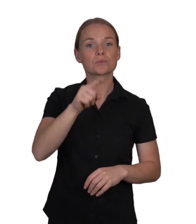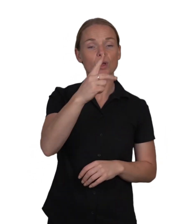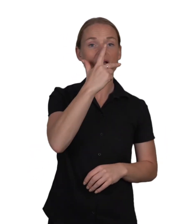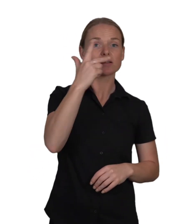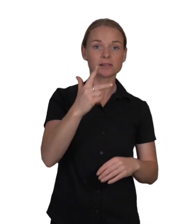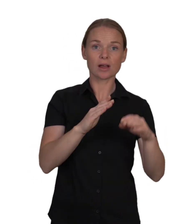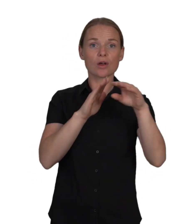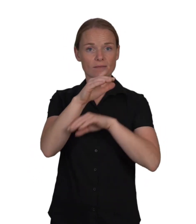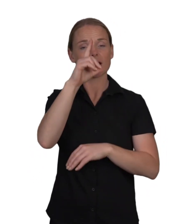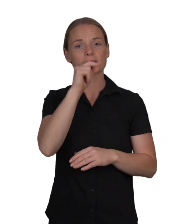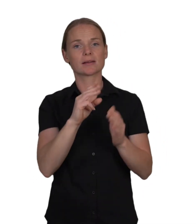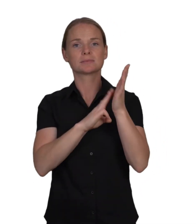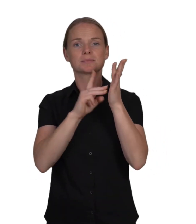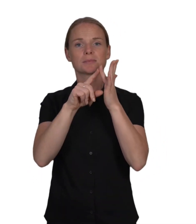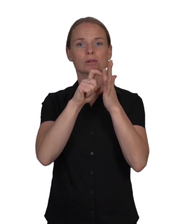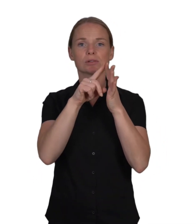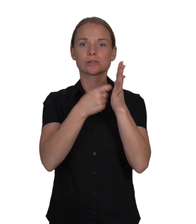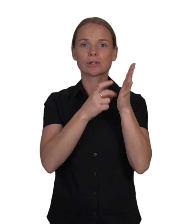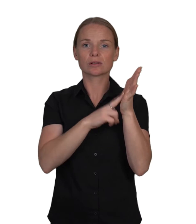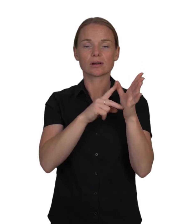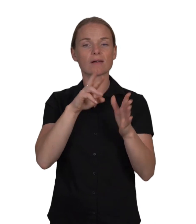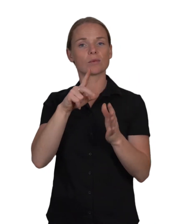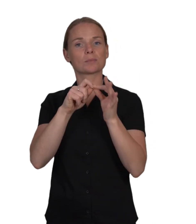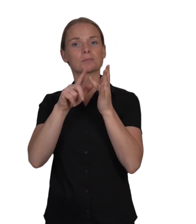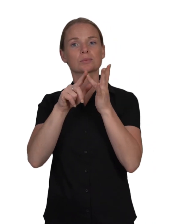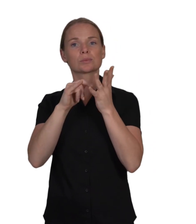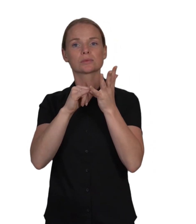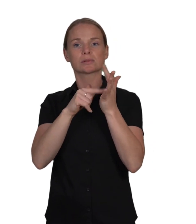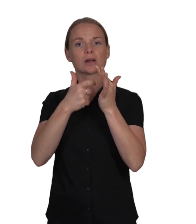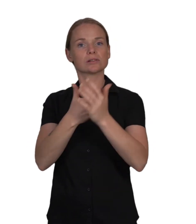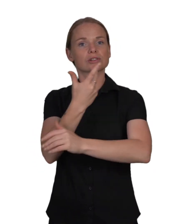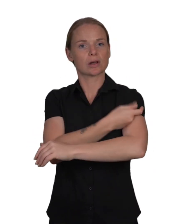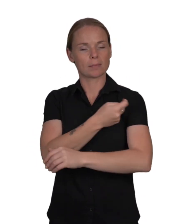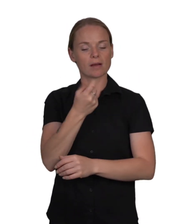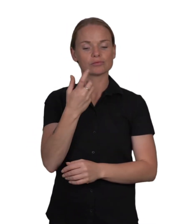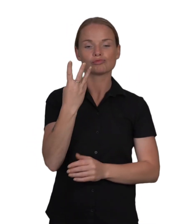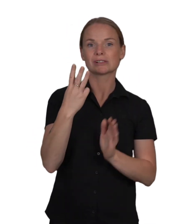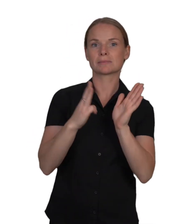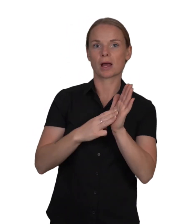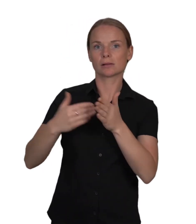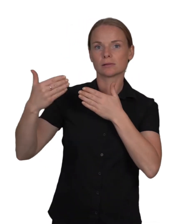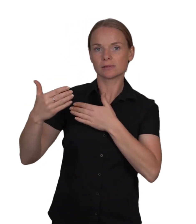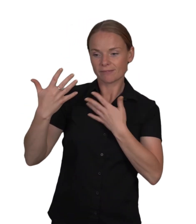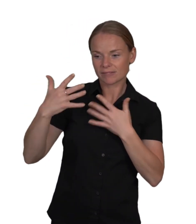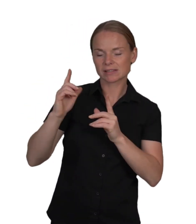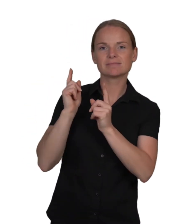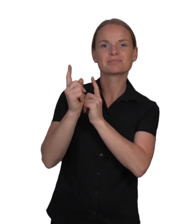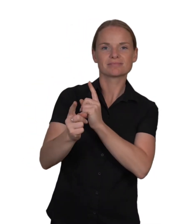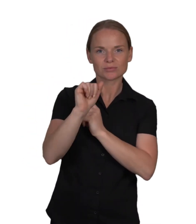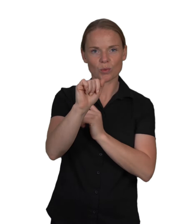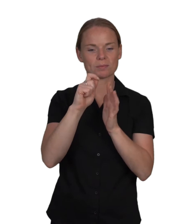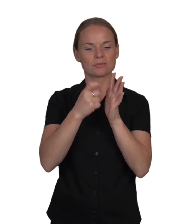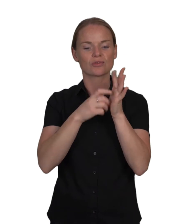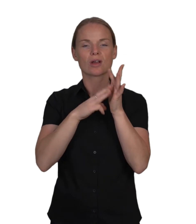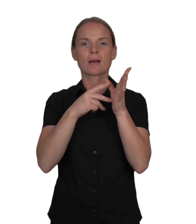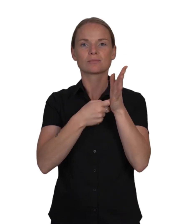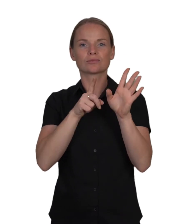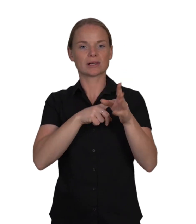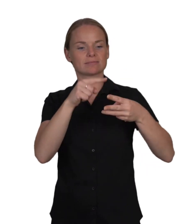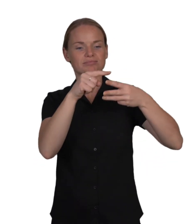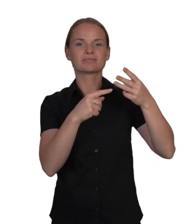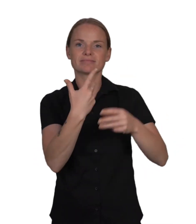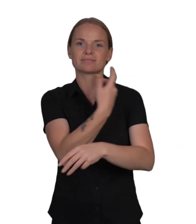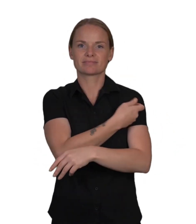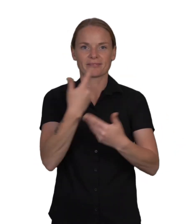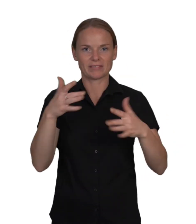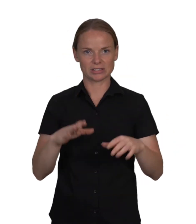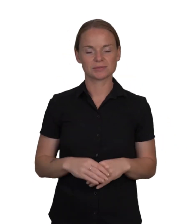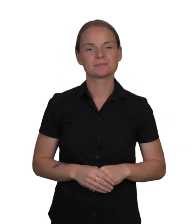People aged 18 and over can have a booster dose of Moderna, 3 months or more after the primary course.